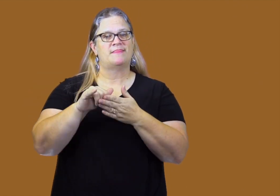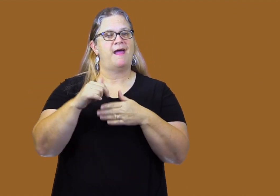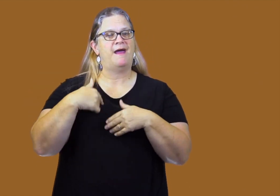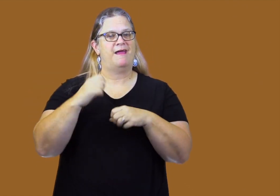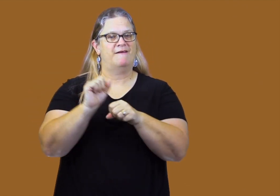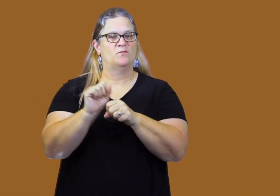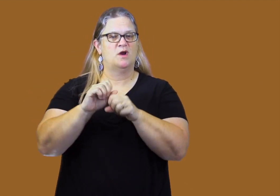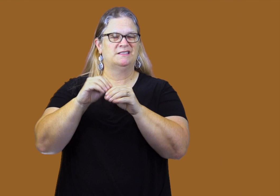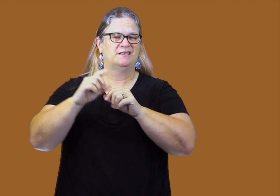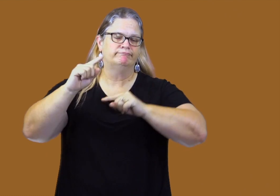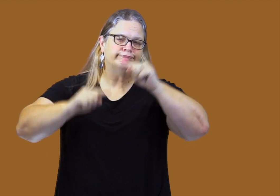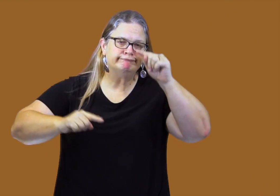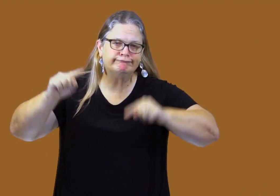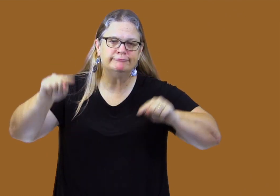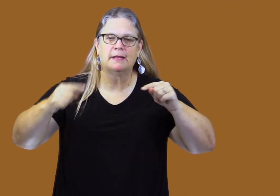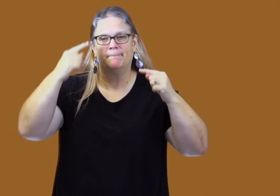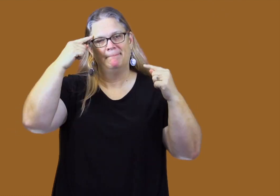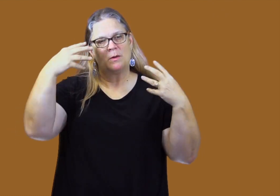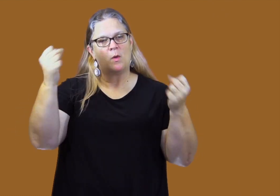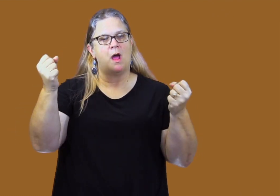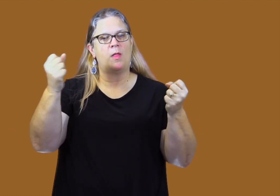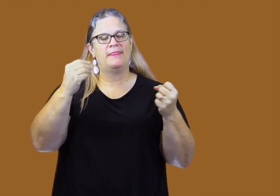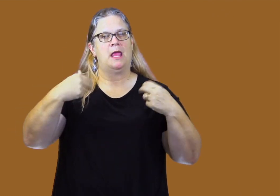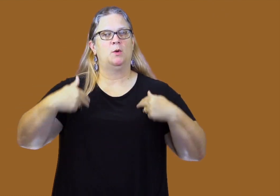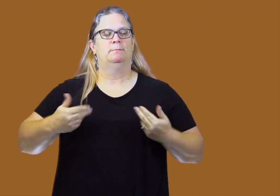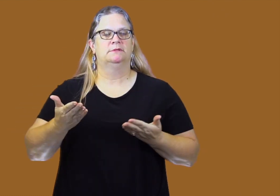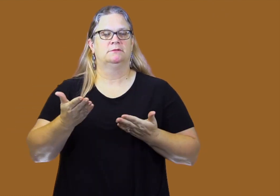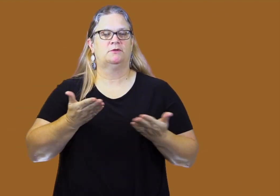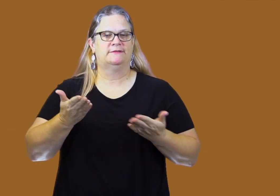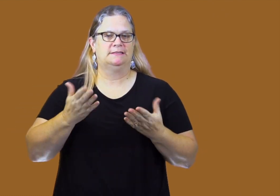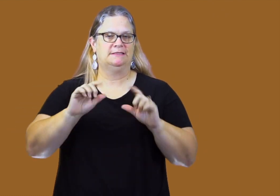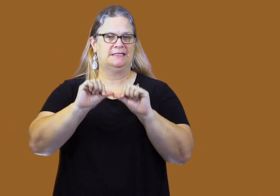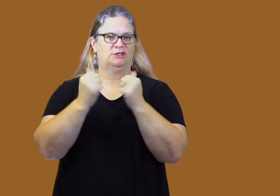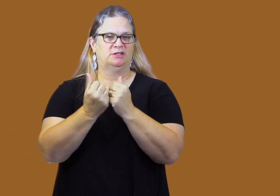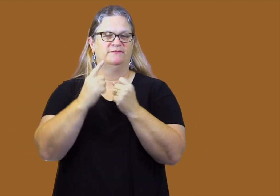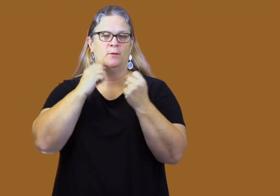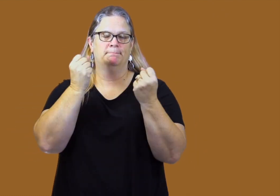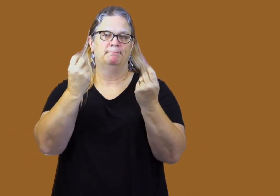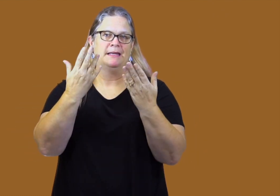Prior to that, I have worked on a variety of mental health and human service agencies